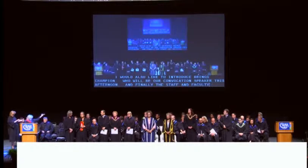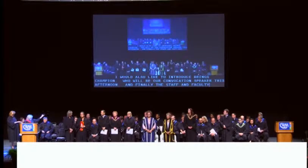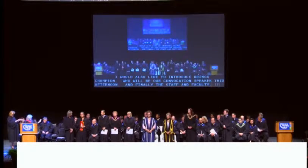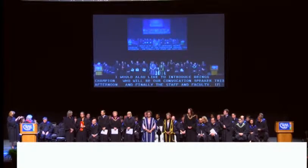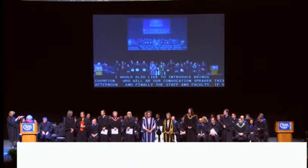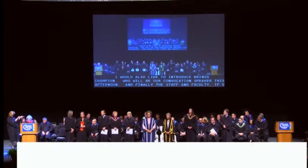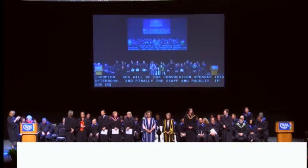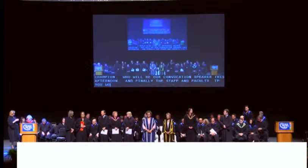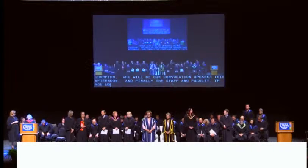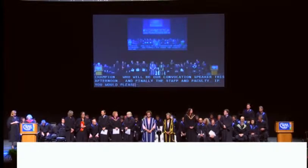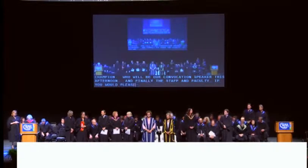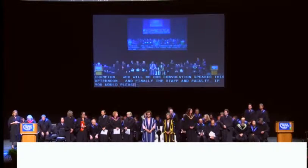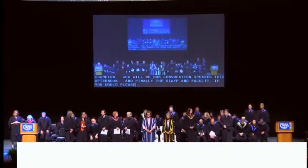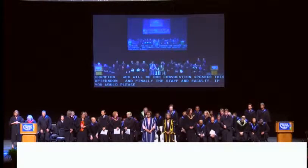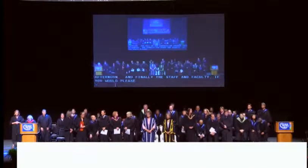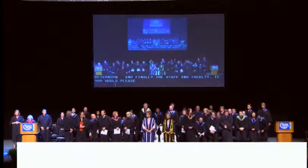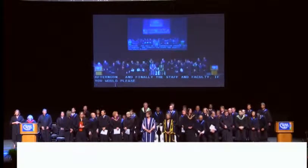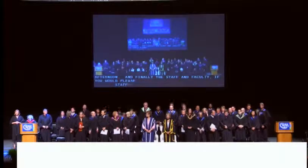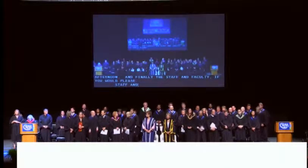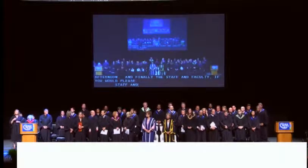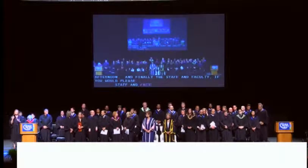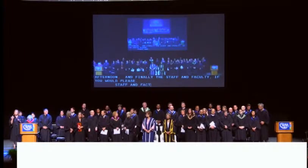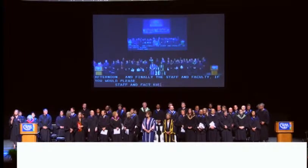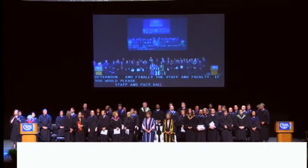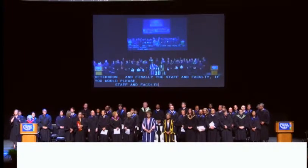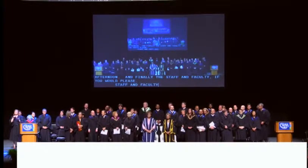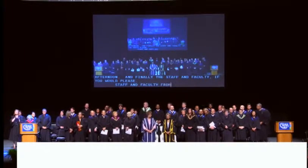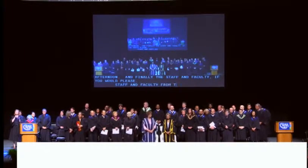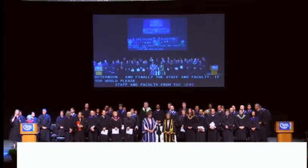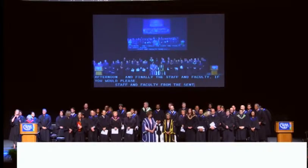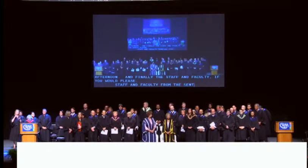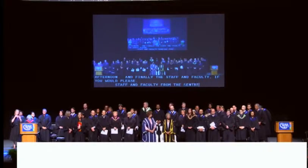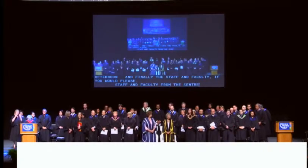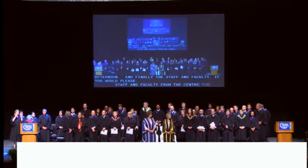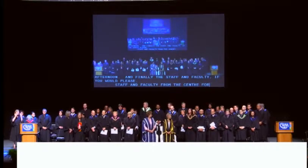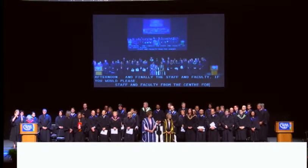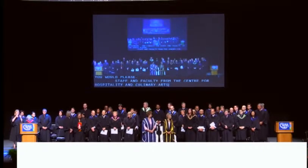STAFF AND FACULTY FROM THE CENTRE FOR HOSPITALITY AND CULINARY ARTS